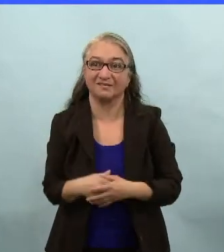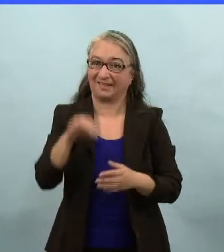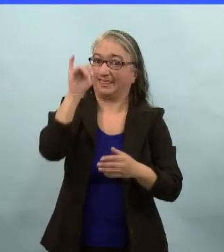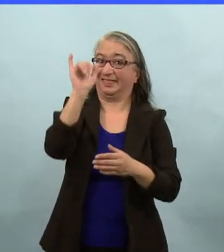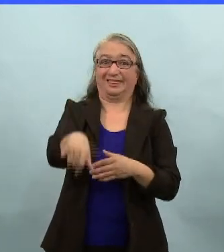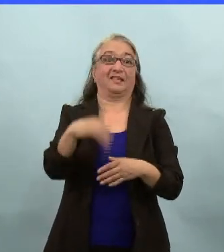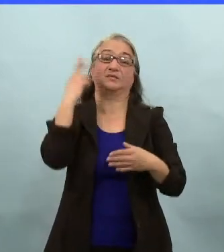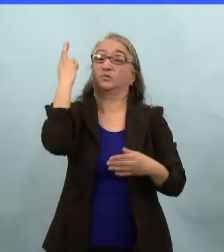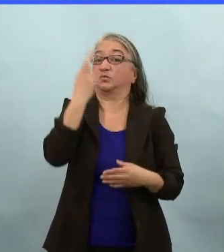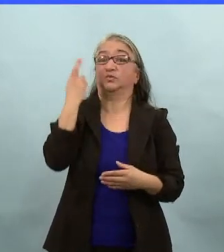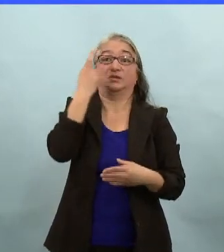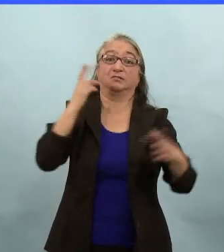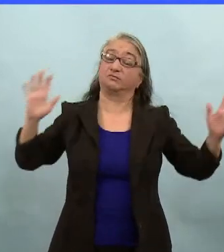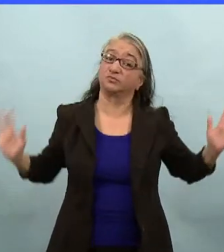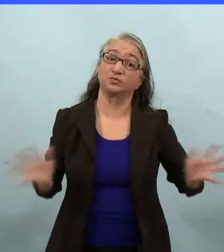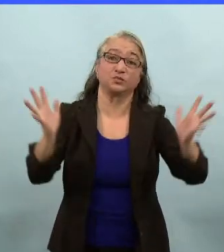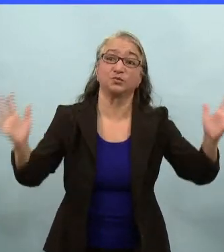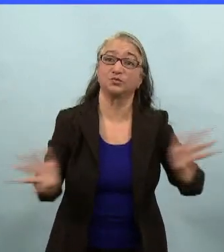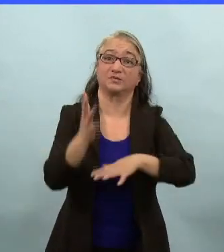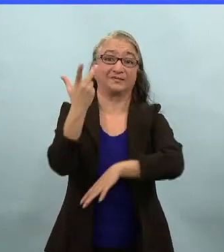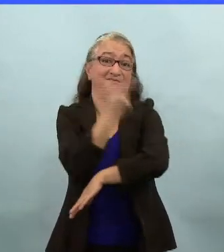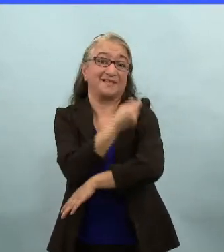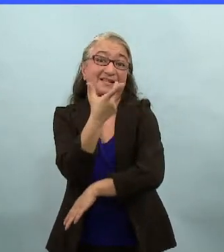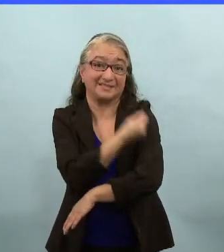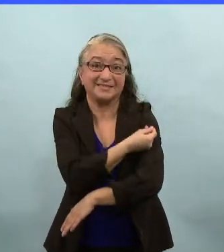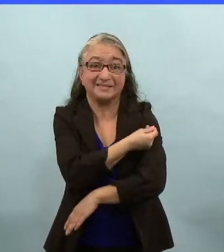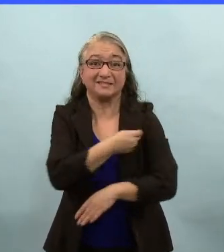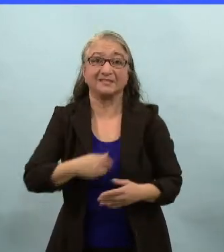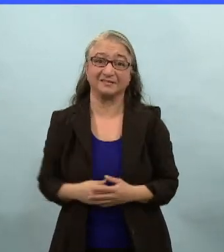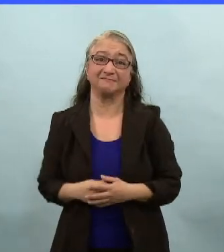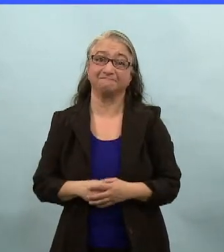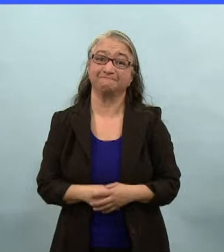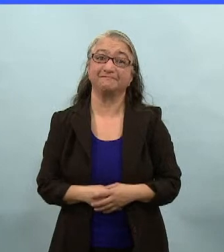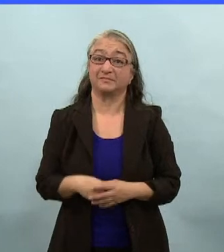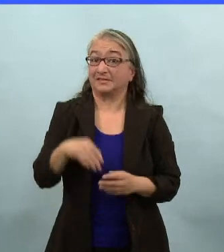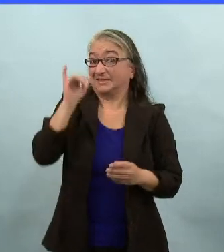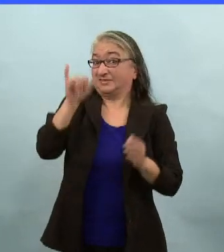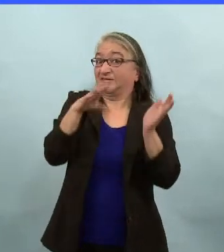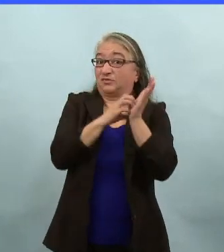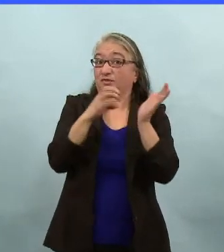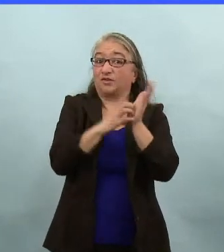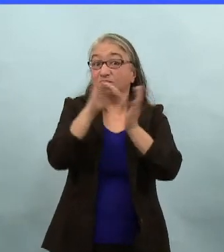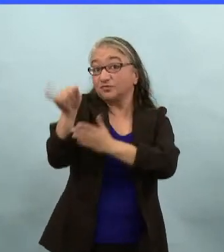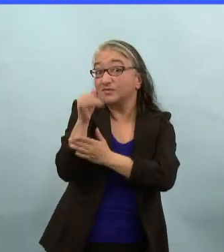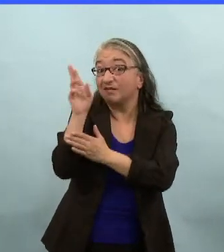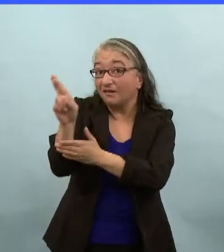out because we received that information that dr reimer mentioned today about how important